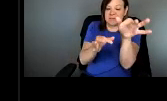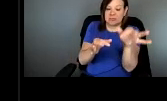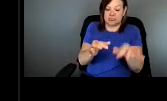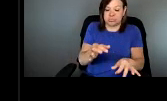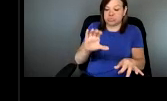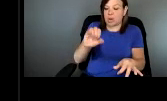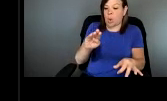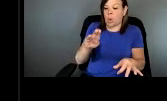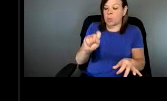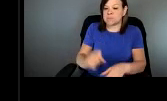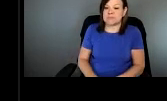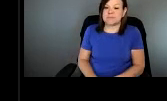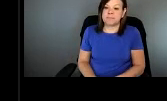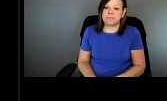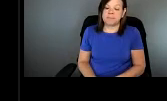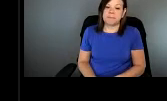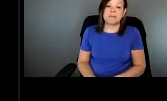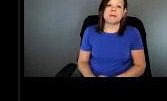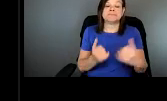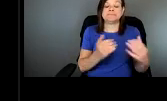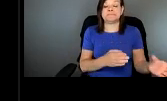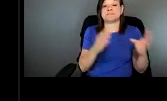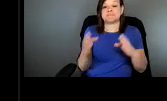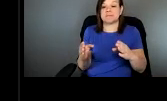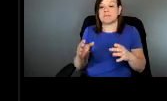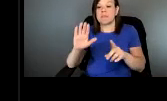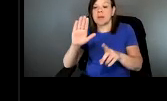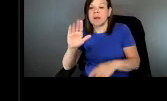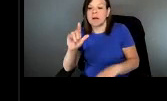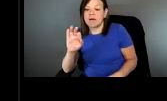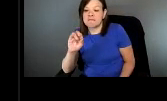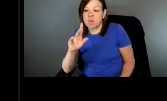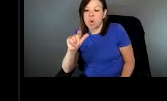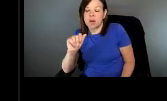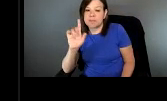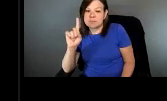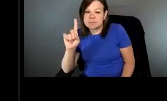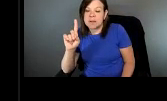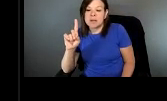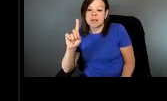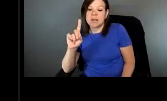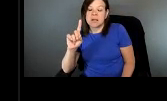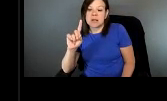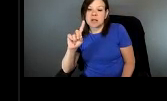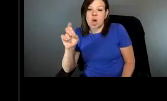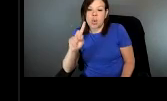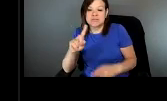We can move now to large print. Oh Amber quick question. Yeah. I think this was a question from last time.